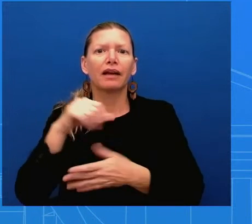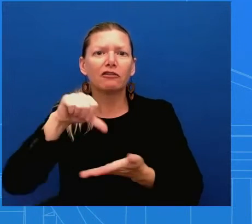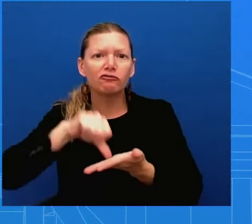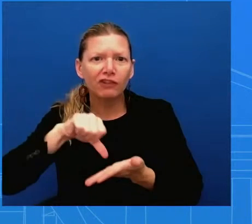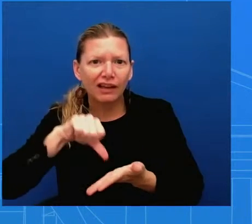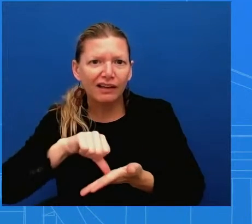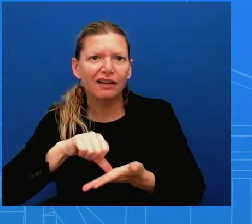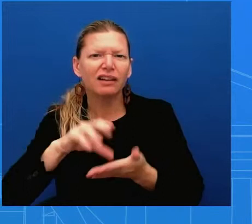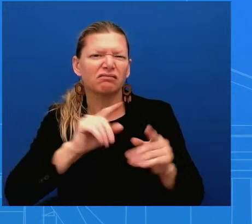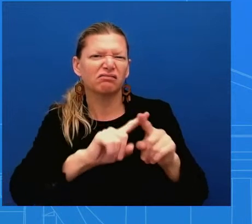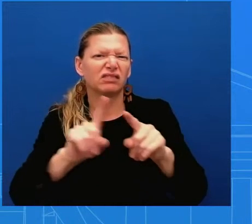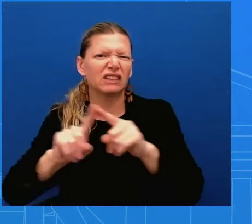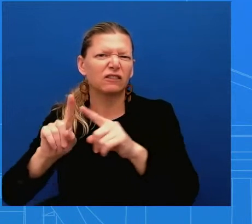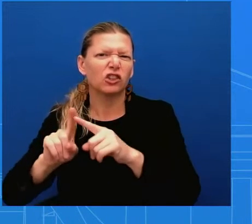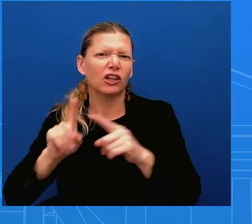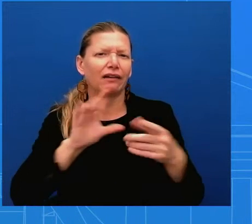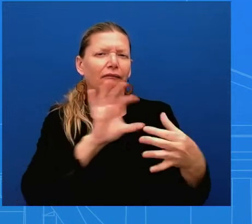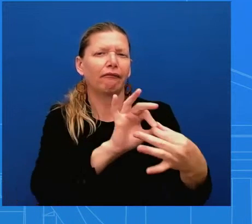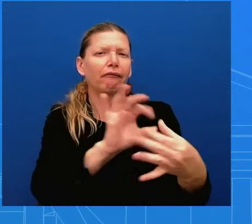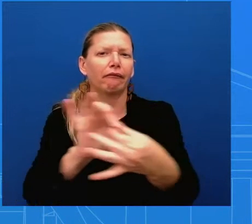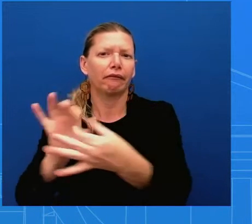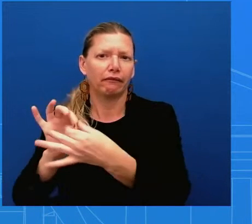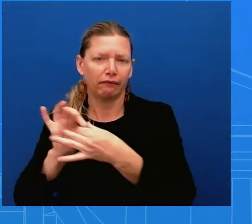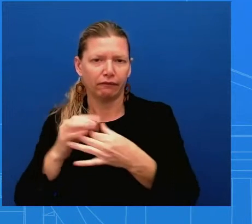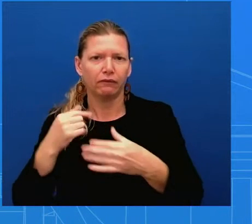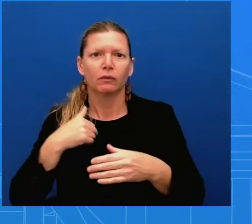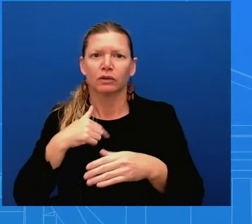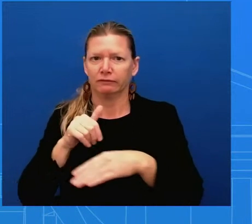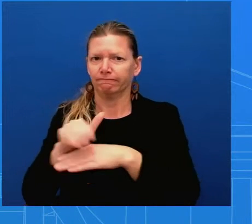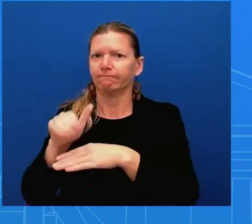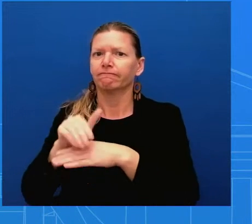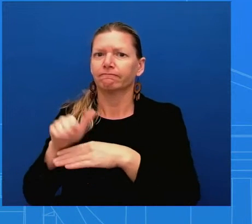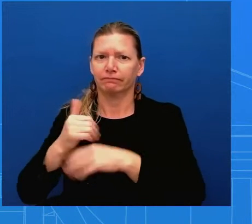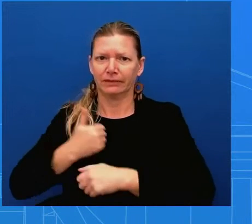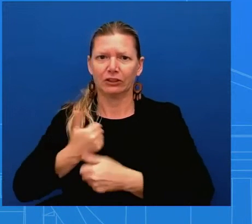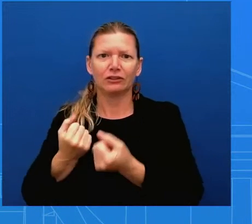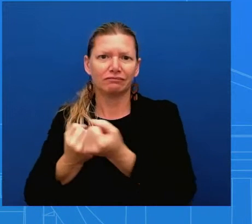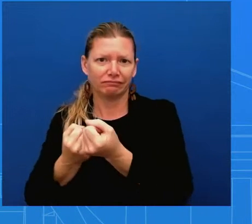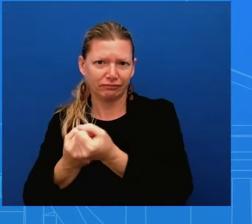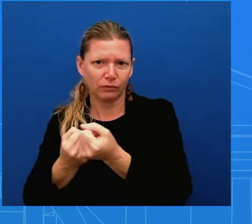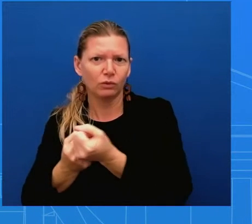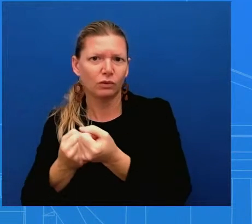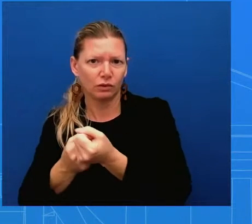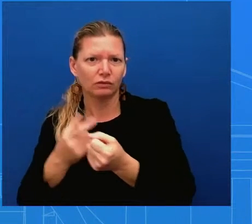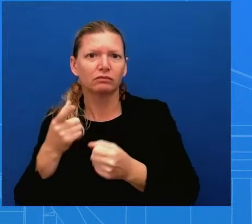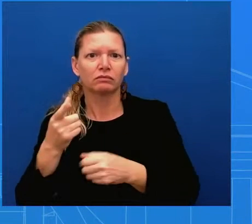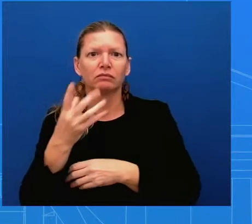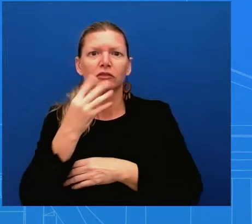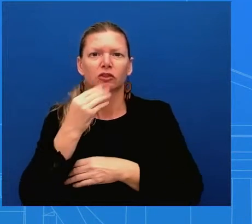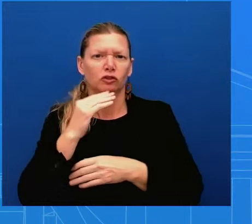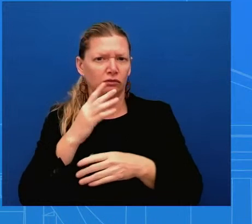We have paused a shipment of 2,000-pound bombs because we do not believe they should be dropped in densely populated cities.